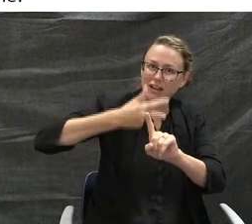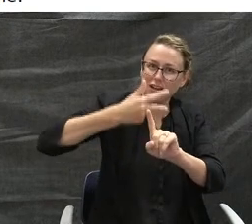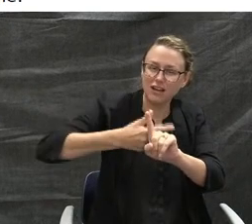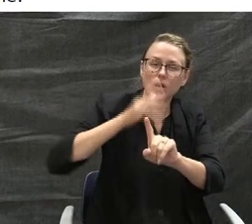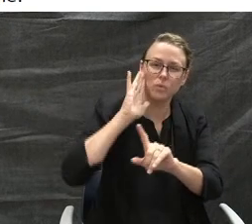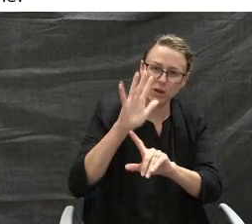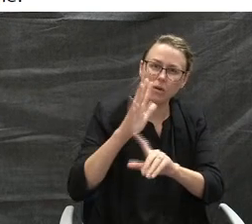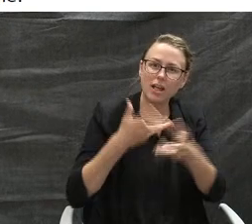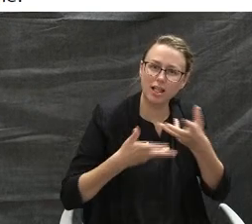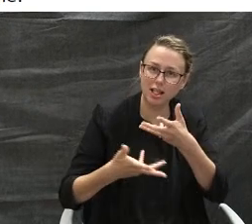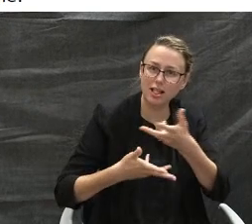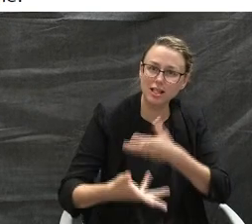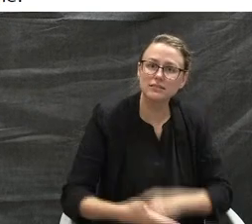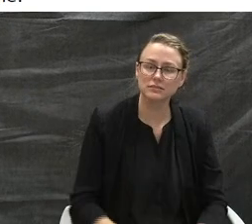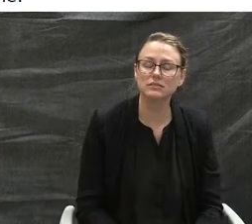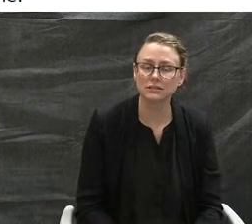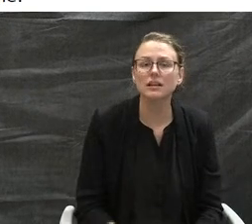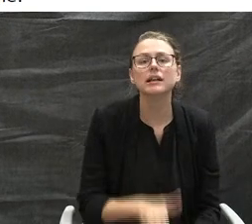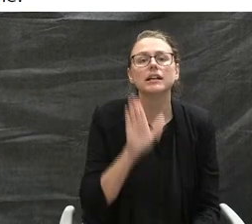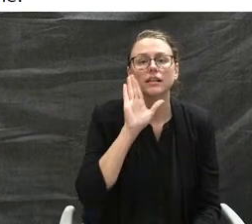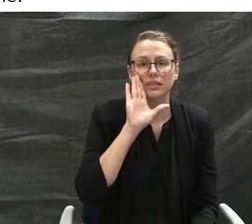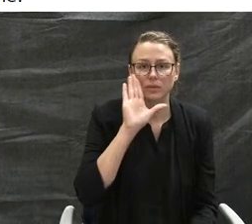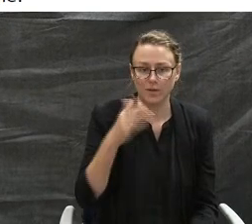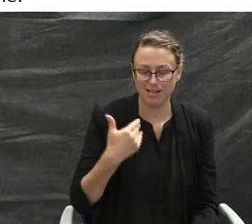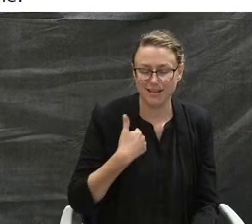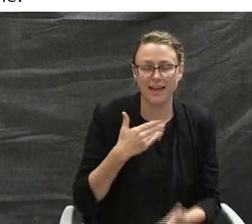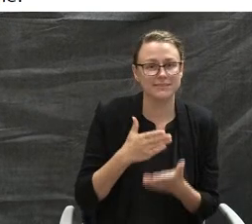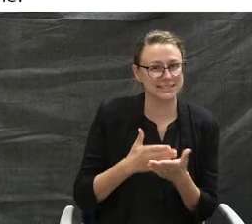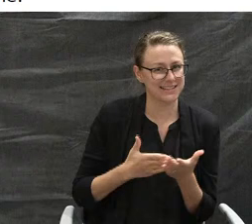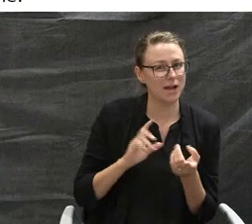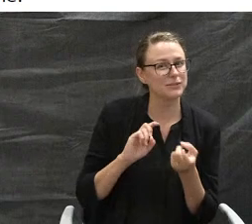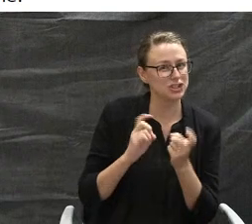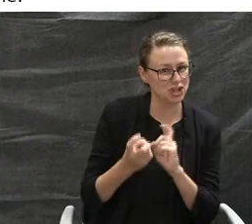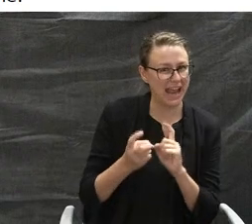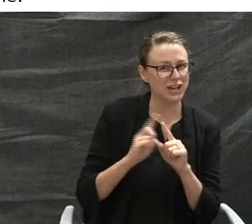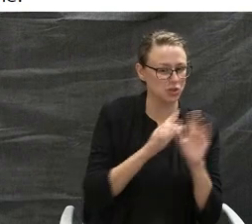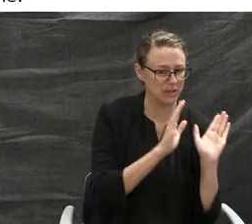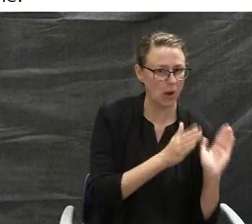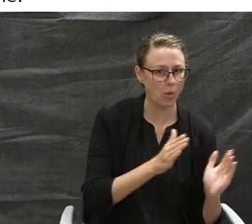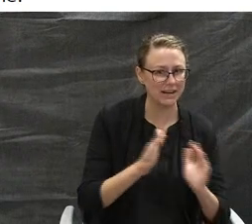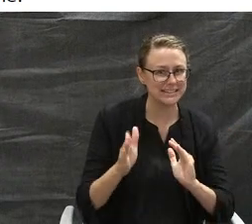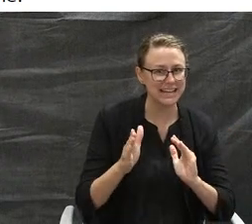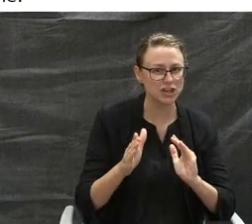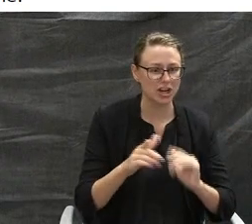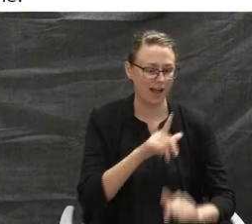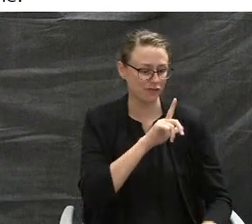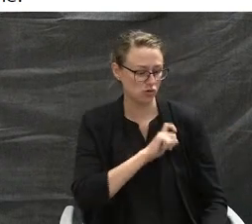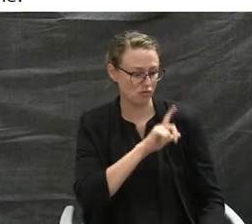So there will be some change in the organization of grades